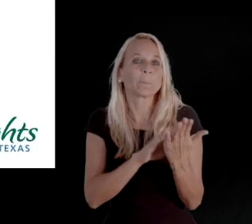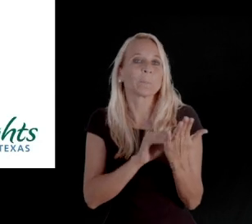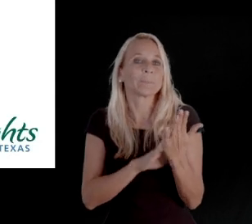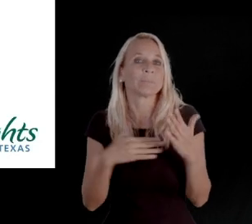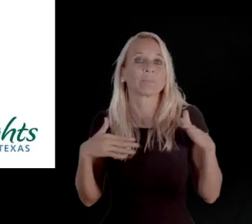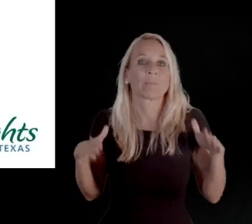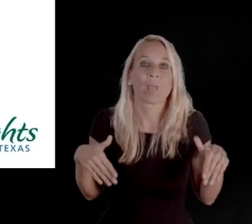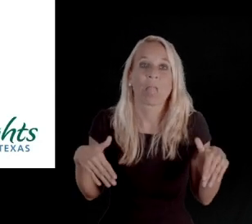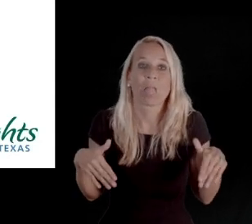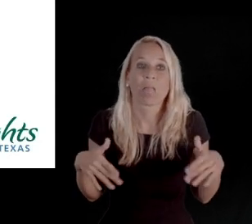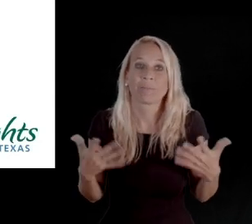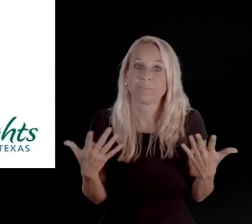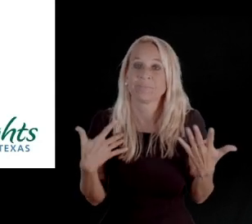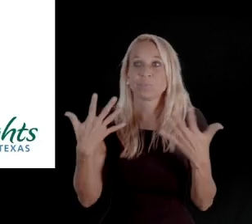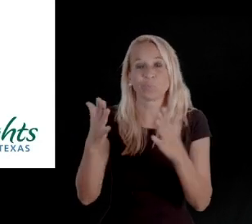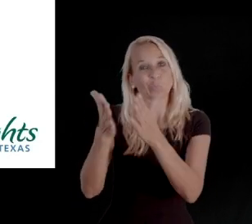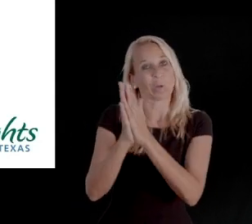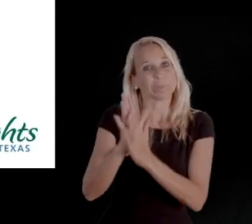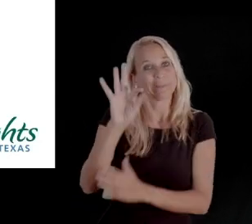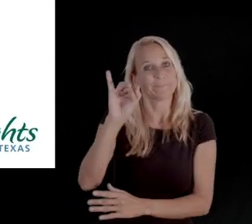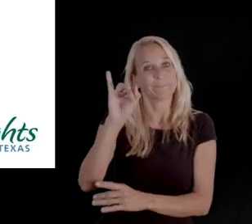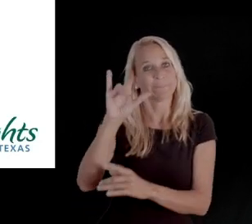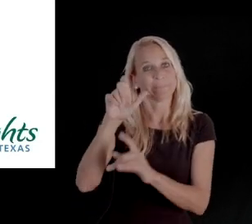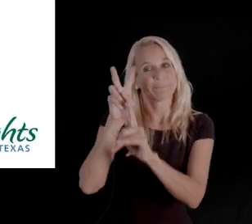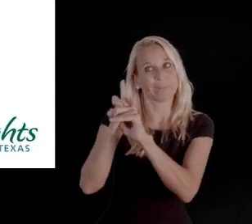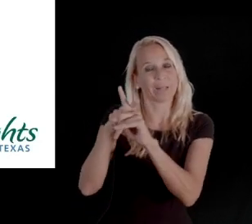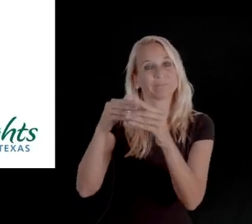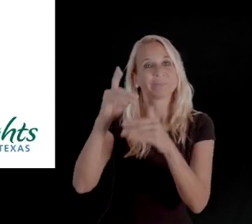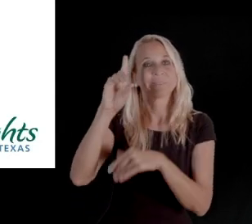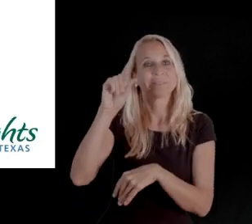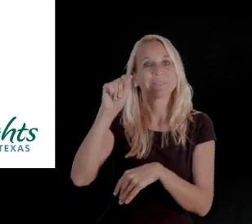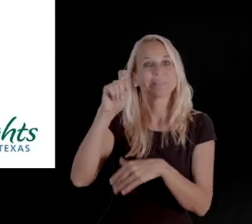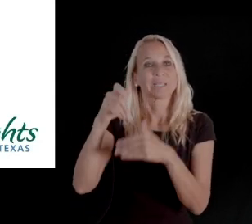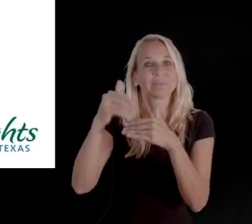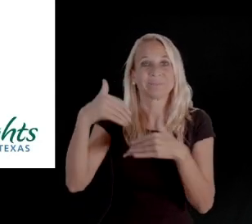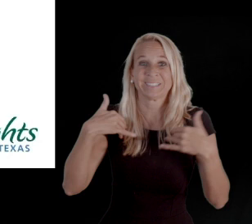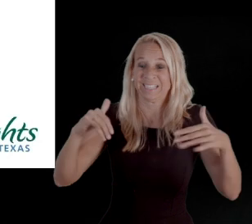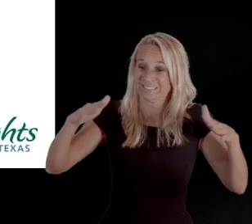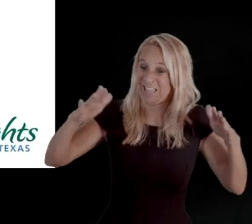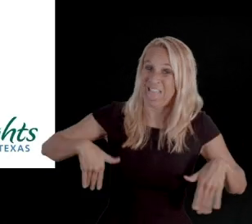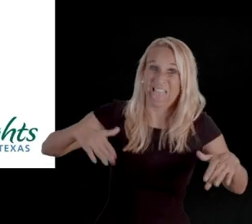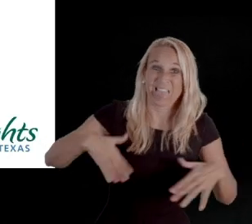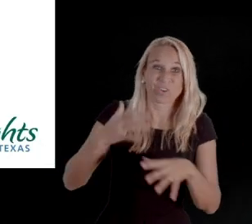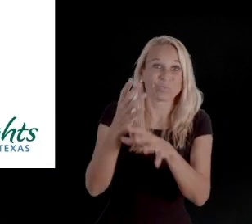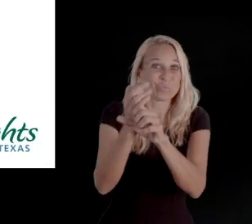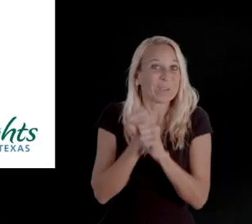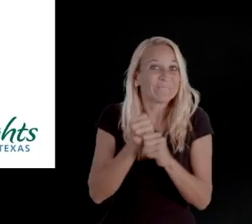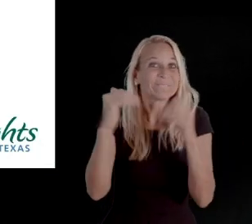I requested the case file on next date, never received it, I still haven't received the fair hearing evidence packet,